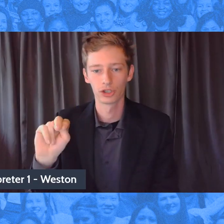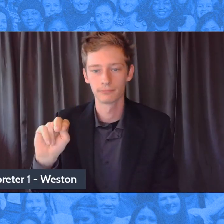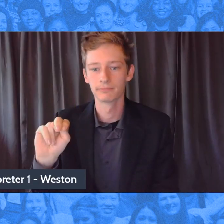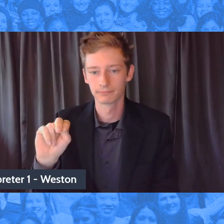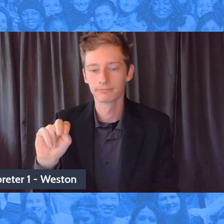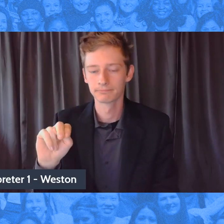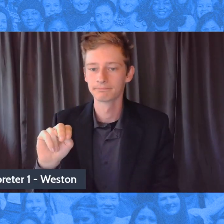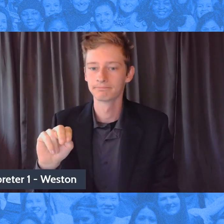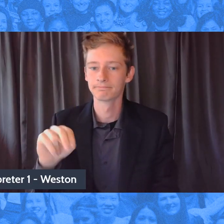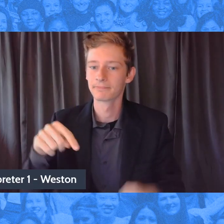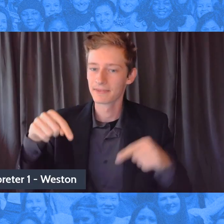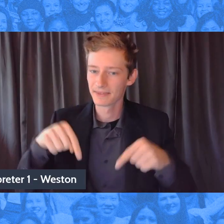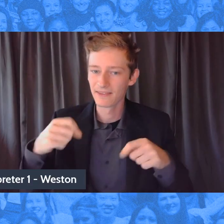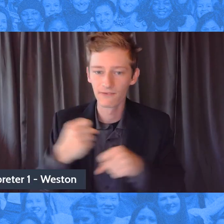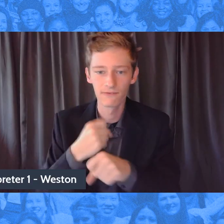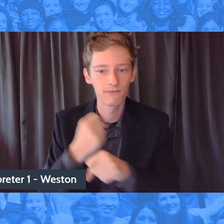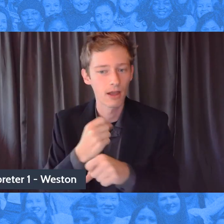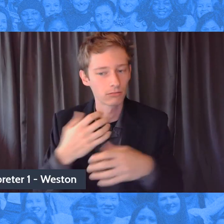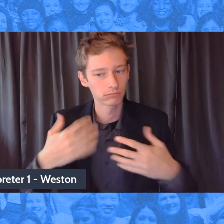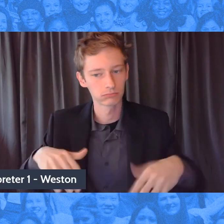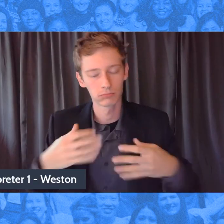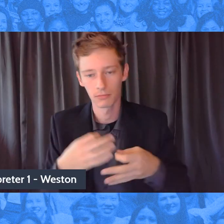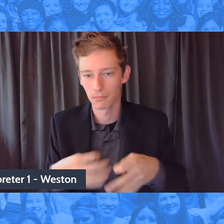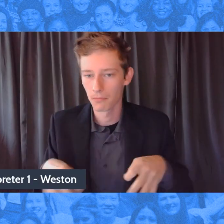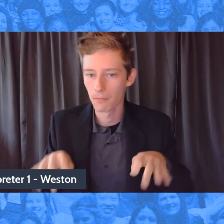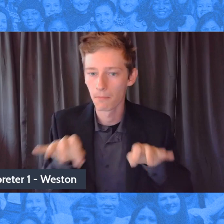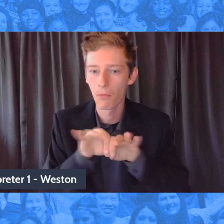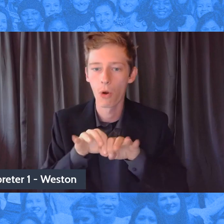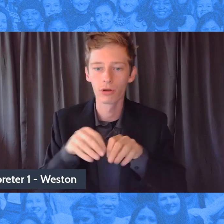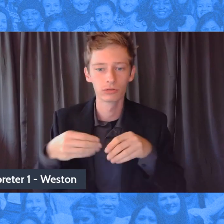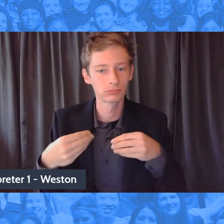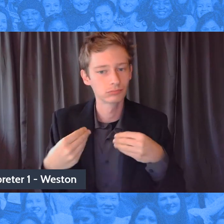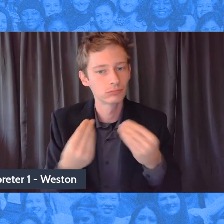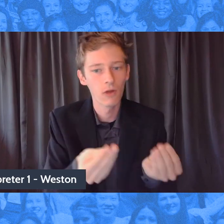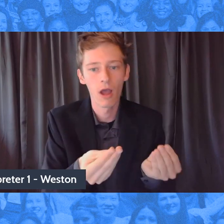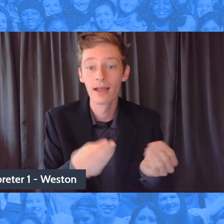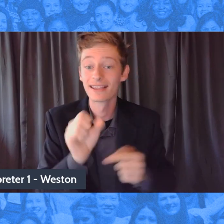and the ability to motivate women in the South and the Southwest,